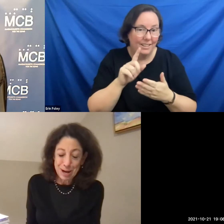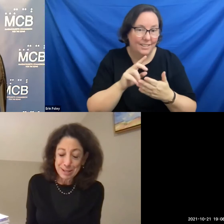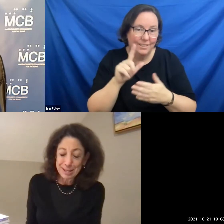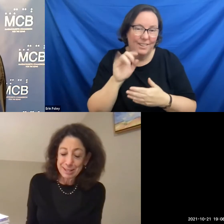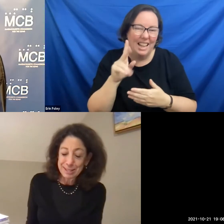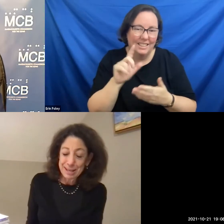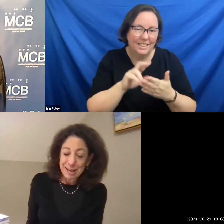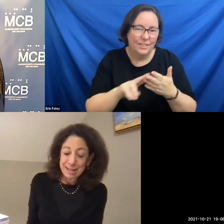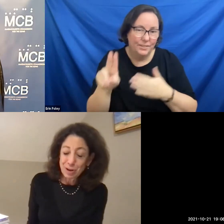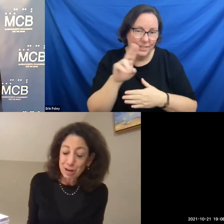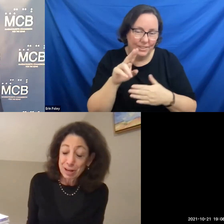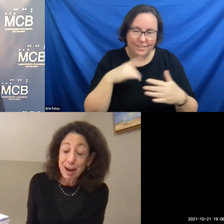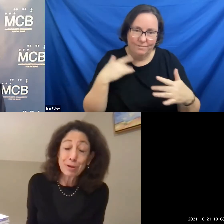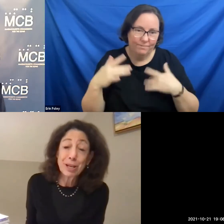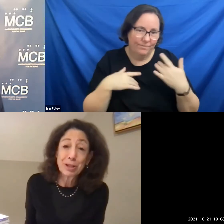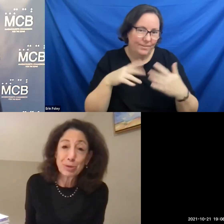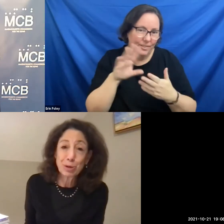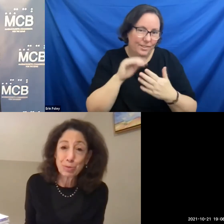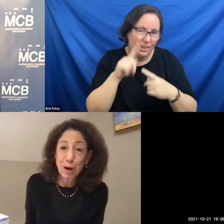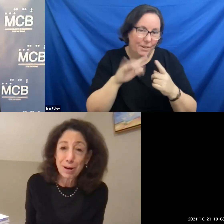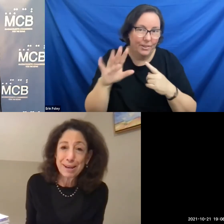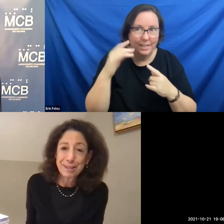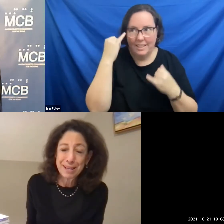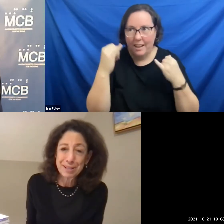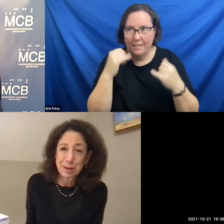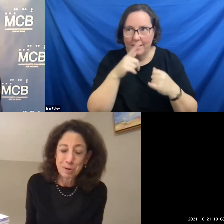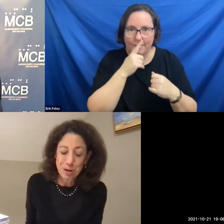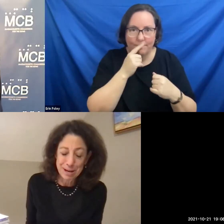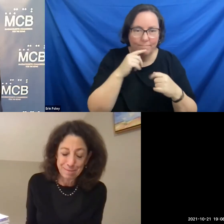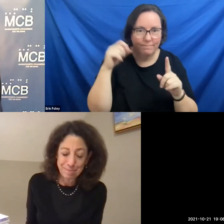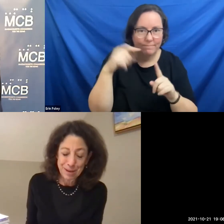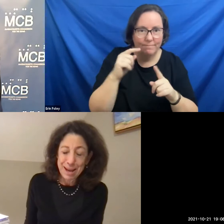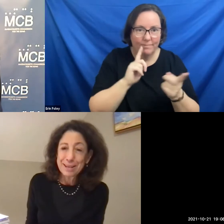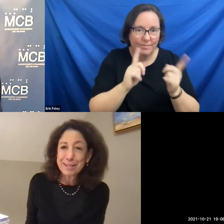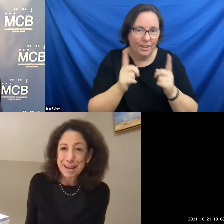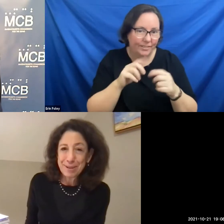ideas his talk and conversations will spark in the Lesley community.